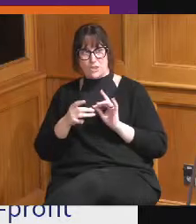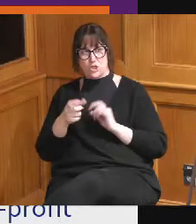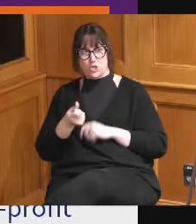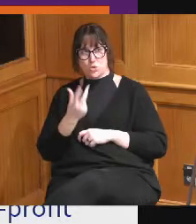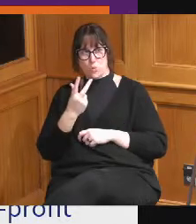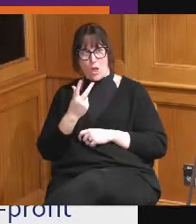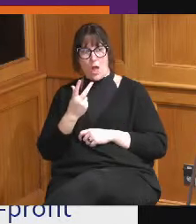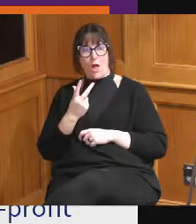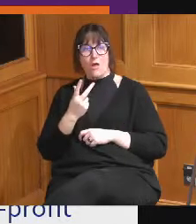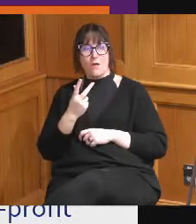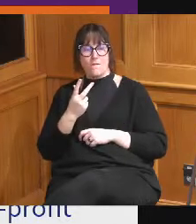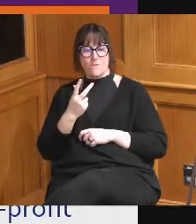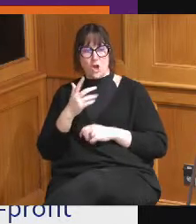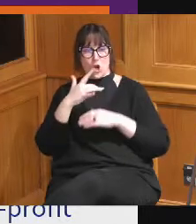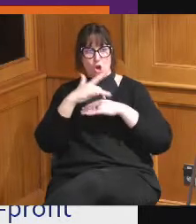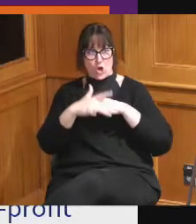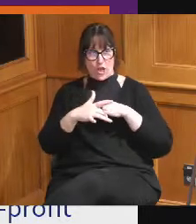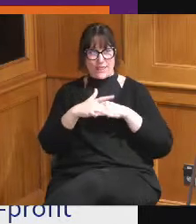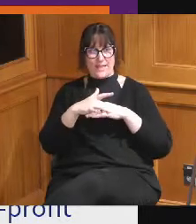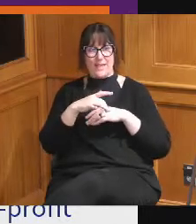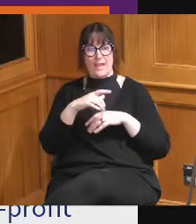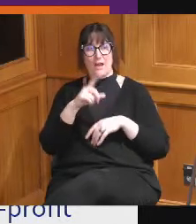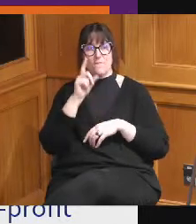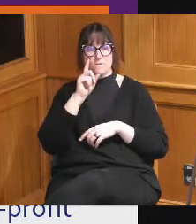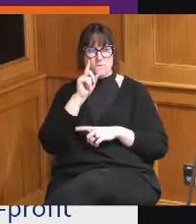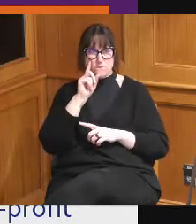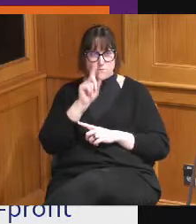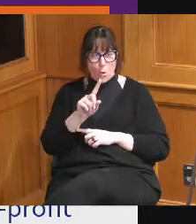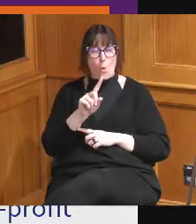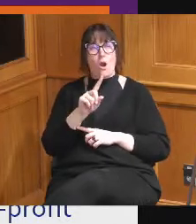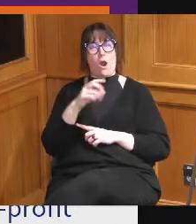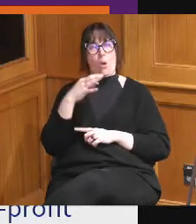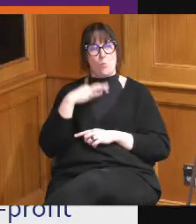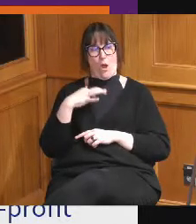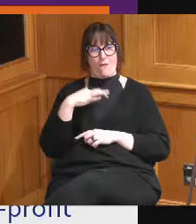early stage for-profit developers so that's around the groups who are trying to like grow and build